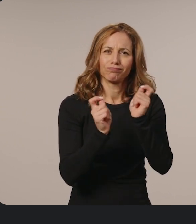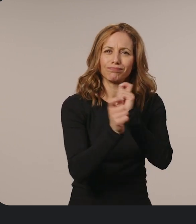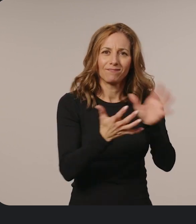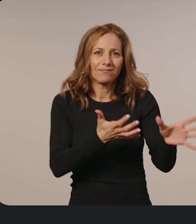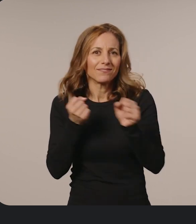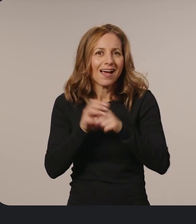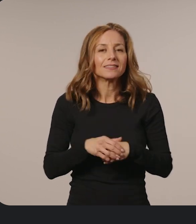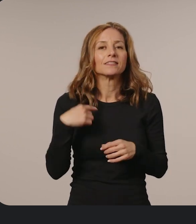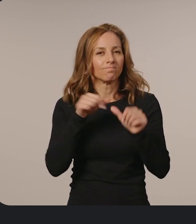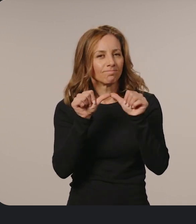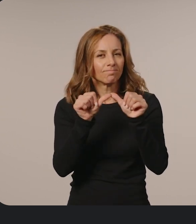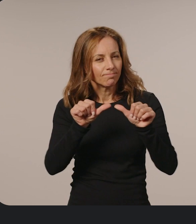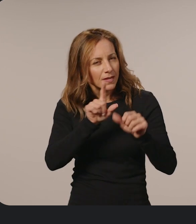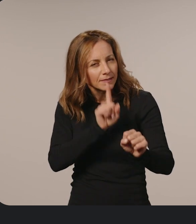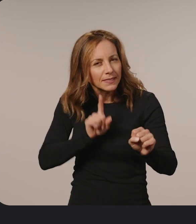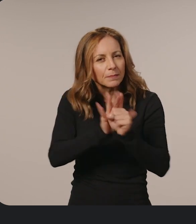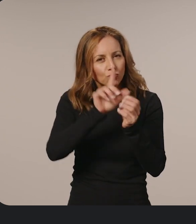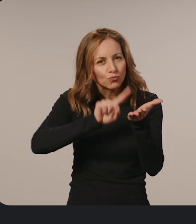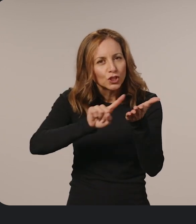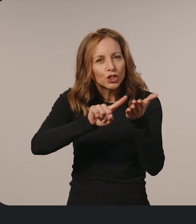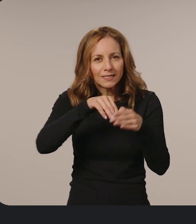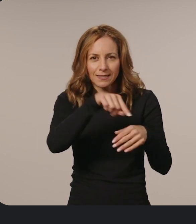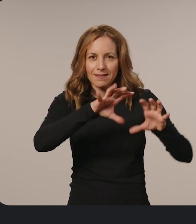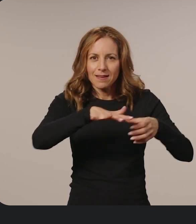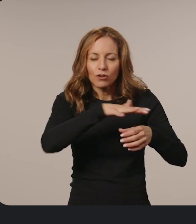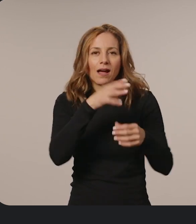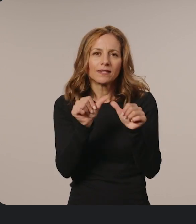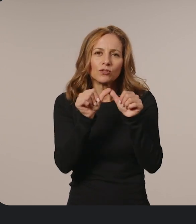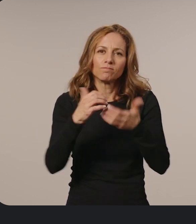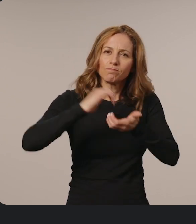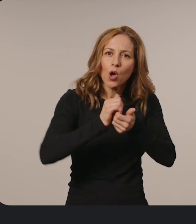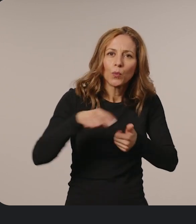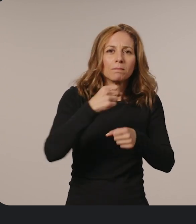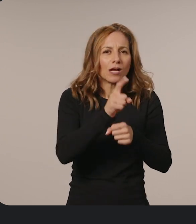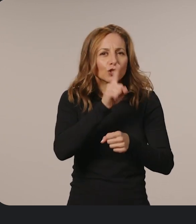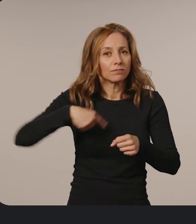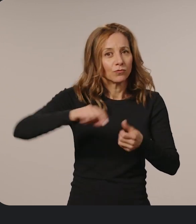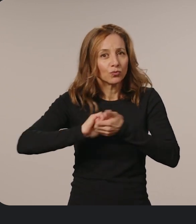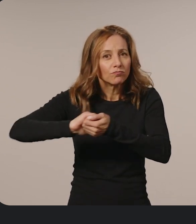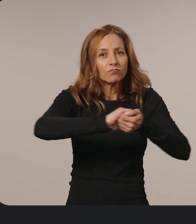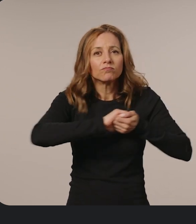We are continuing our ongoing commitment to research in this arena and will continue to partner with you to ensure that together we